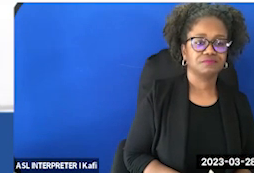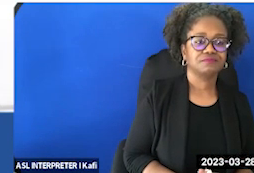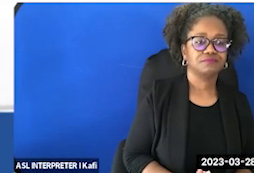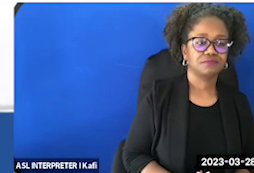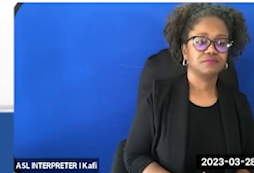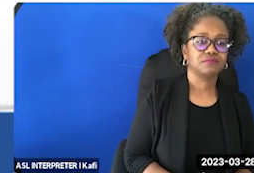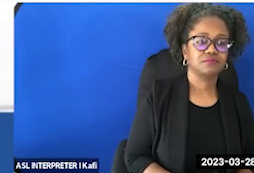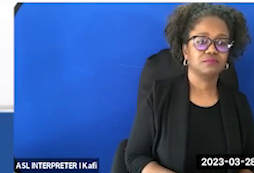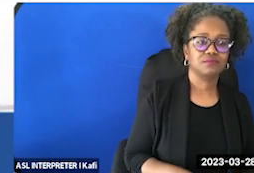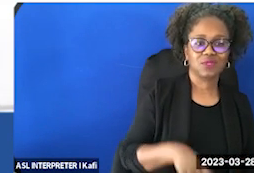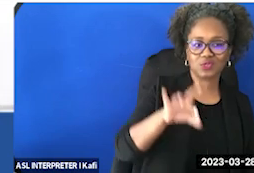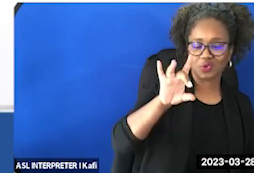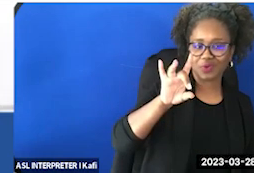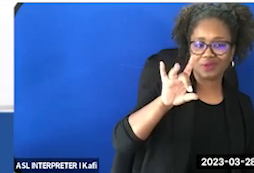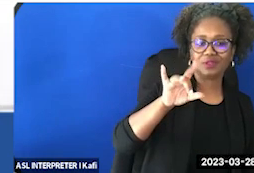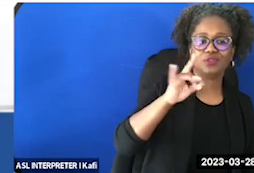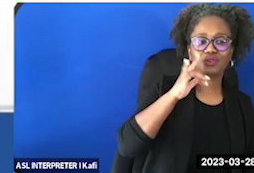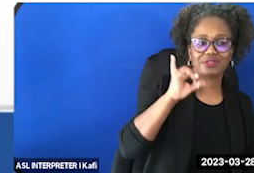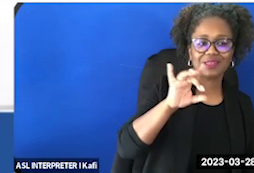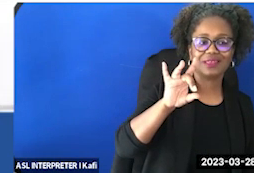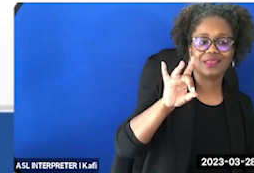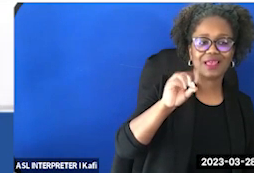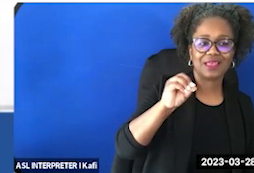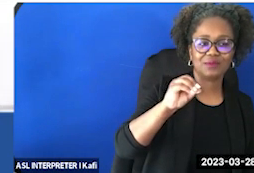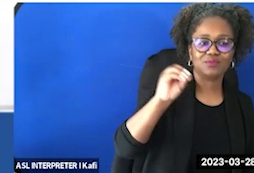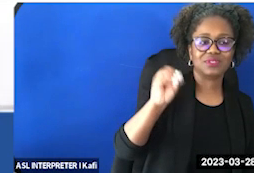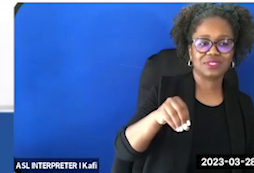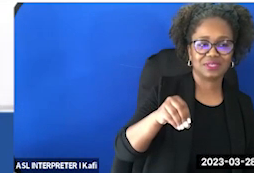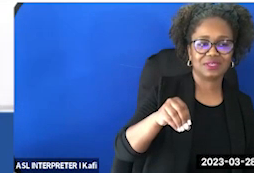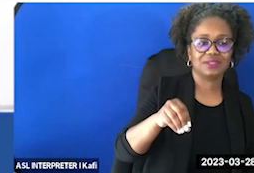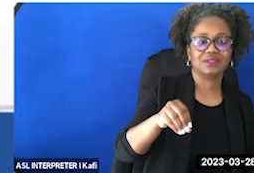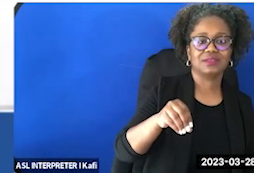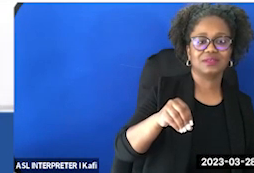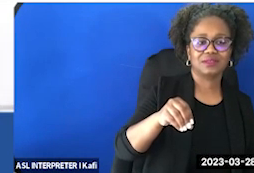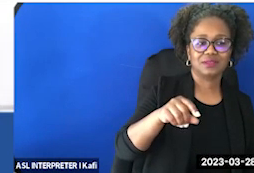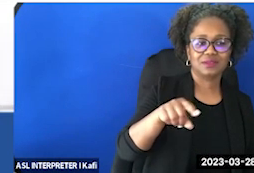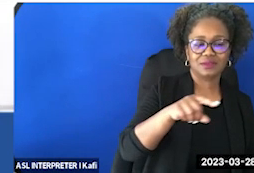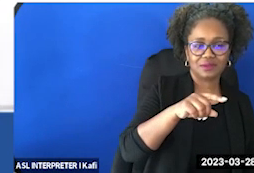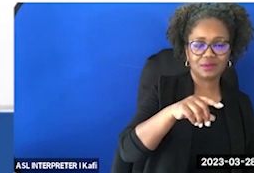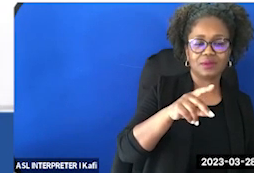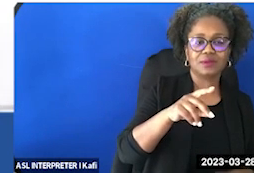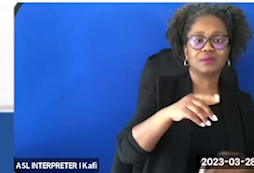Debbie Stine, Science & Technology Policy Academy: 80% go to people who's not who where mine is. We're exposed to the contaminated water.